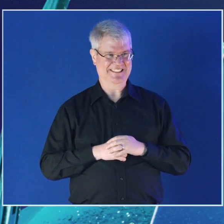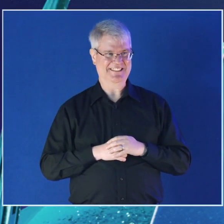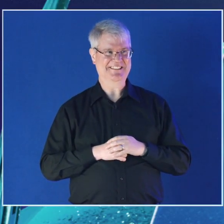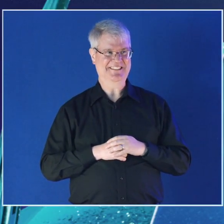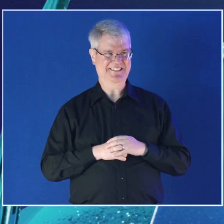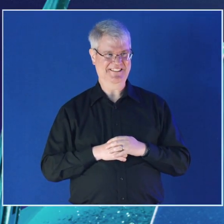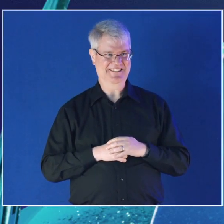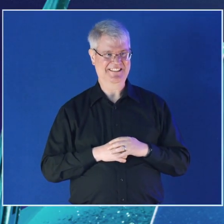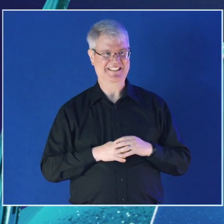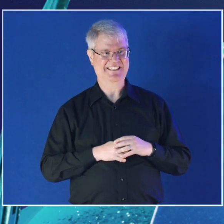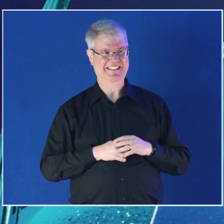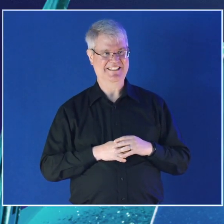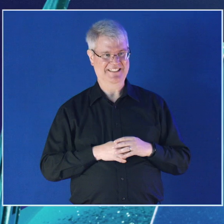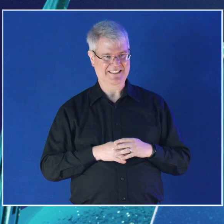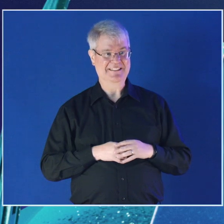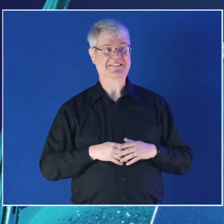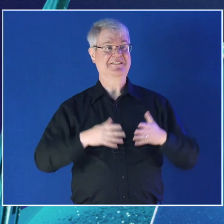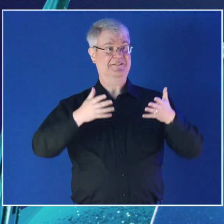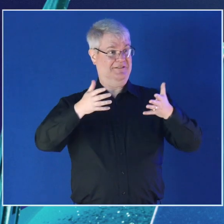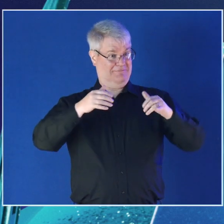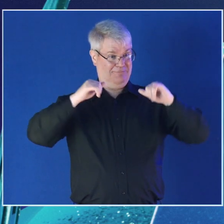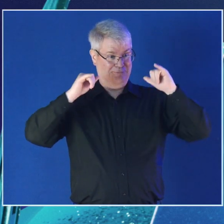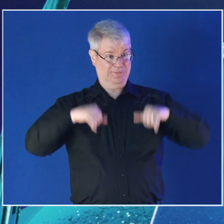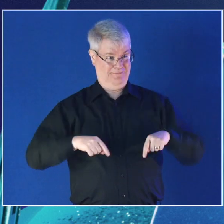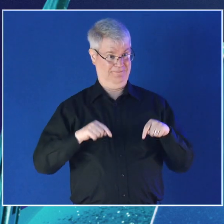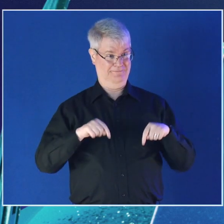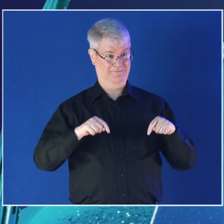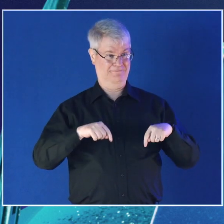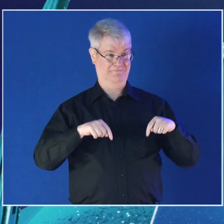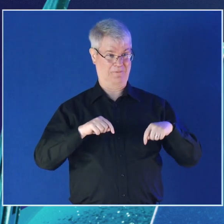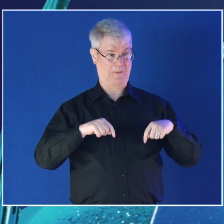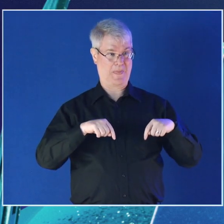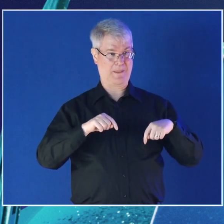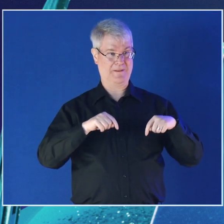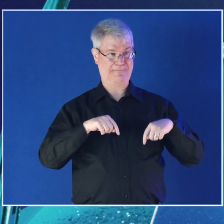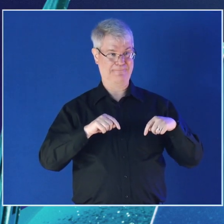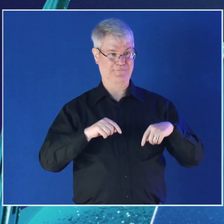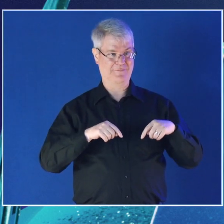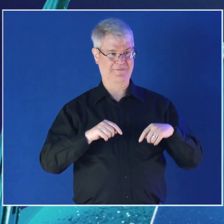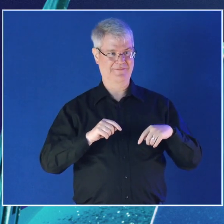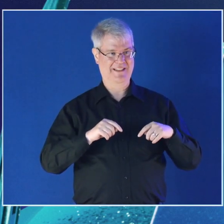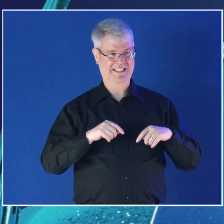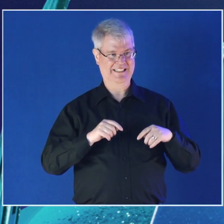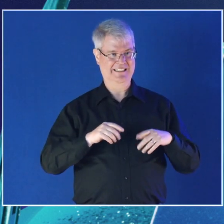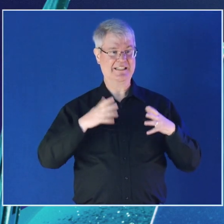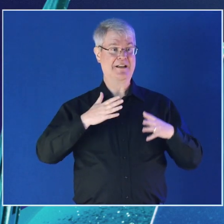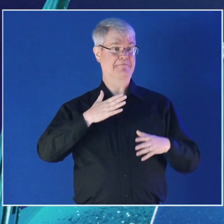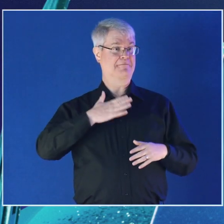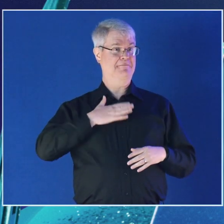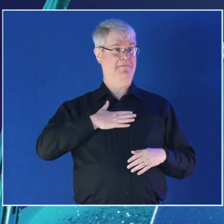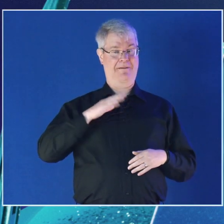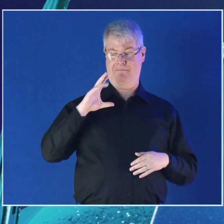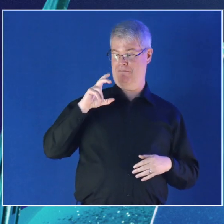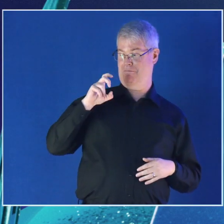That was a bucket list item for me to do because being at my age, having to do the career that I did,